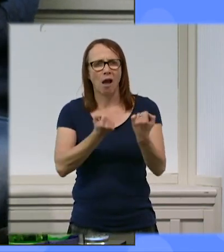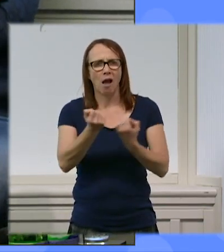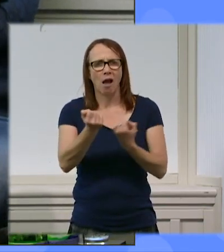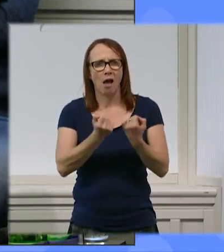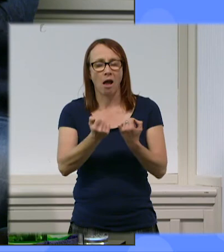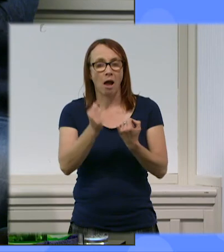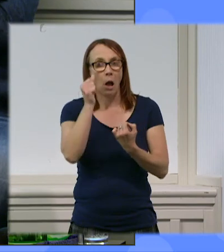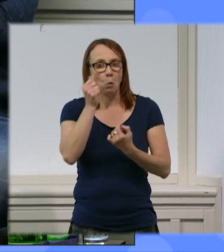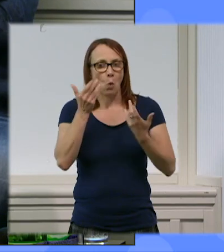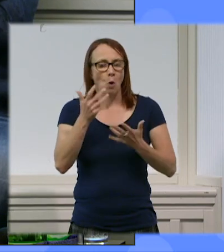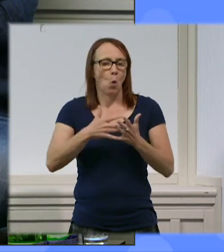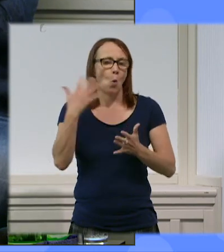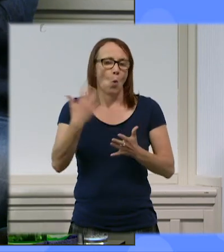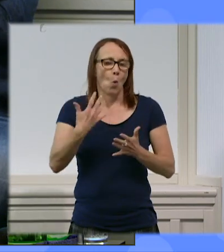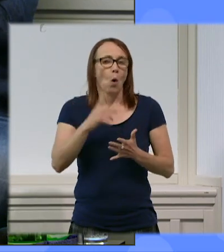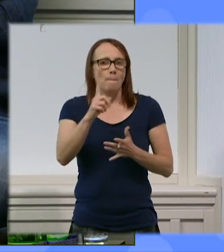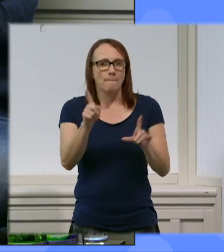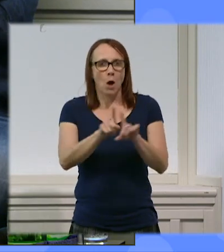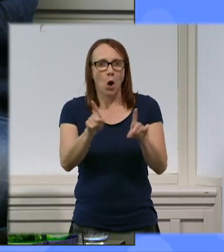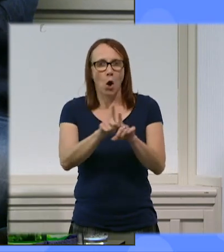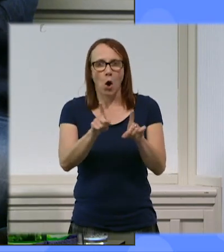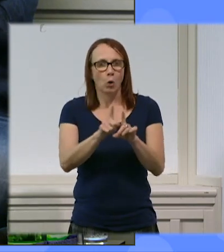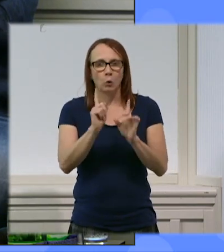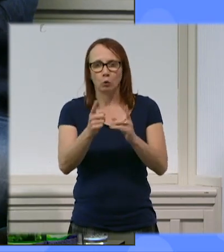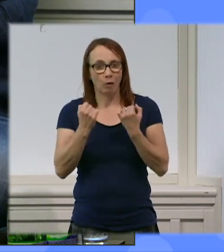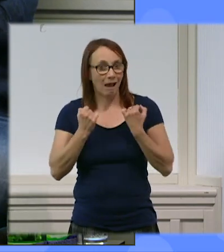expensive but the limited - how far you can go in them and